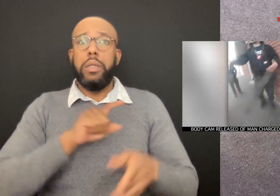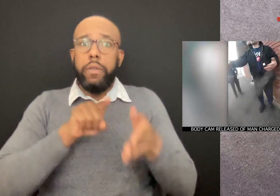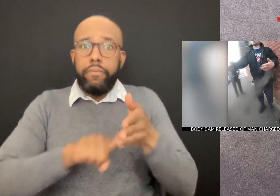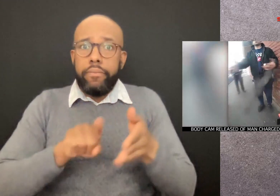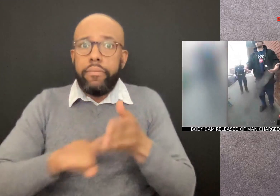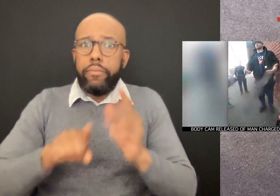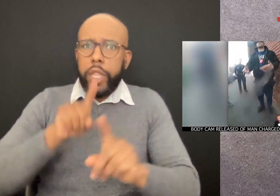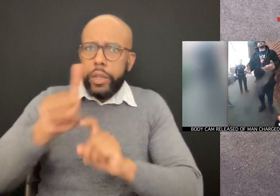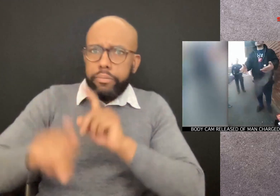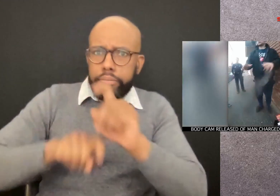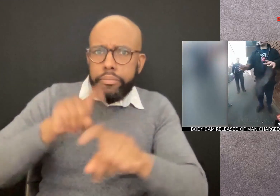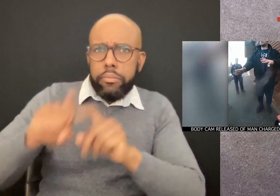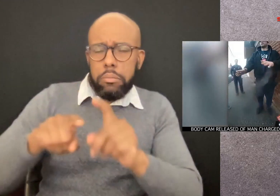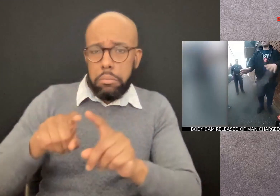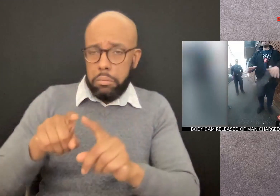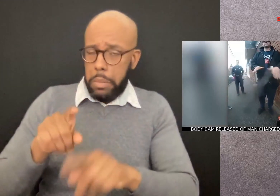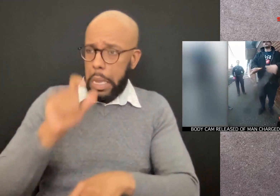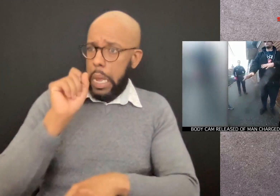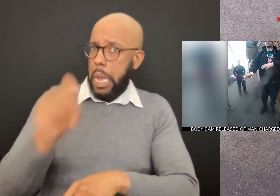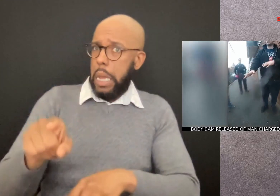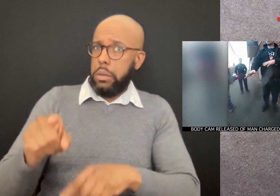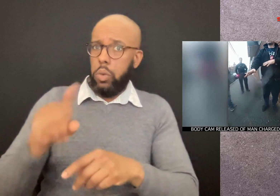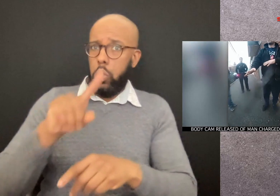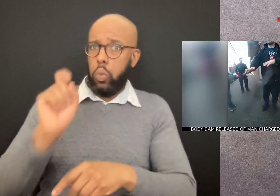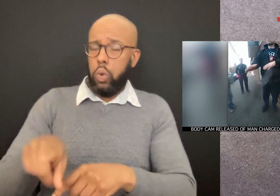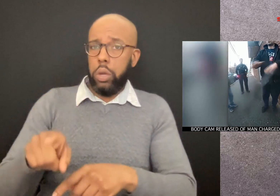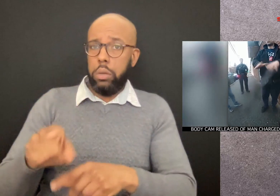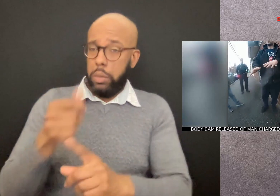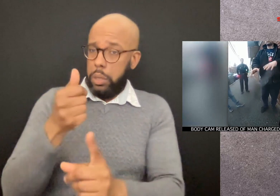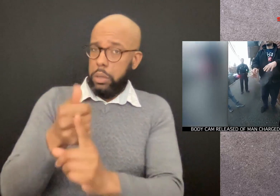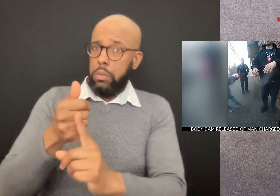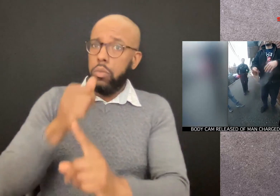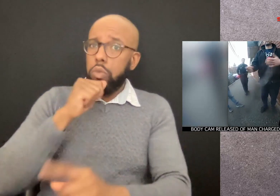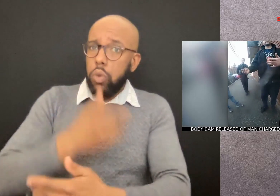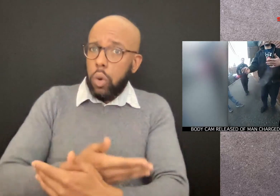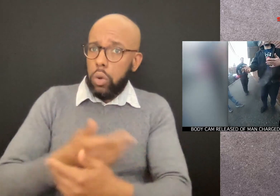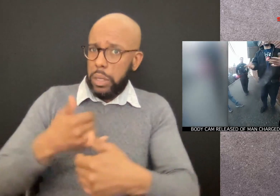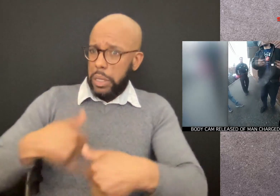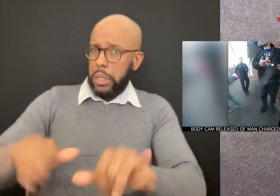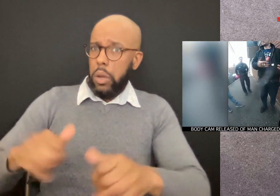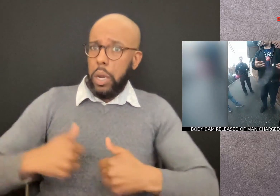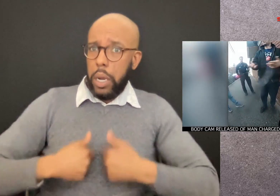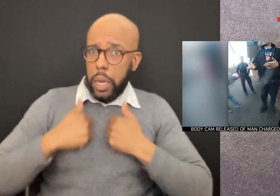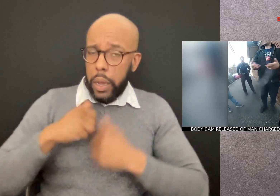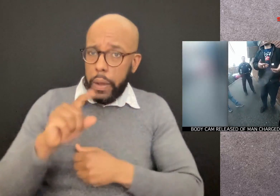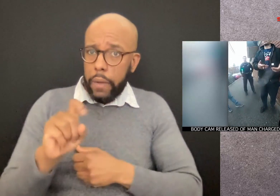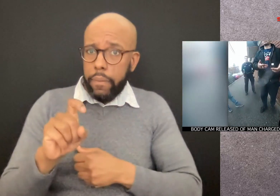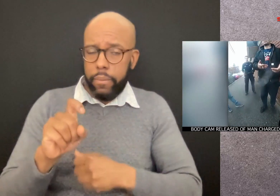when you take this asked them directly if she is still alive. He reportedly evaded the question before asking